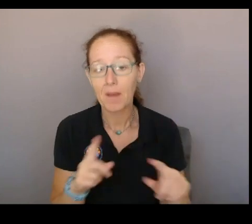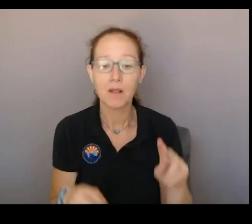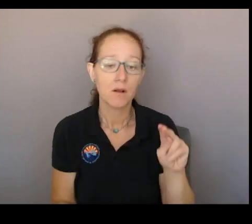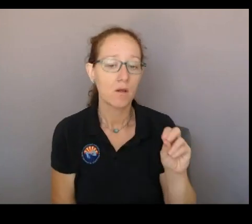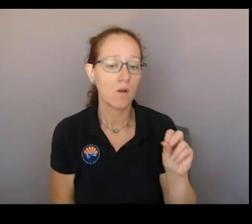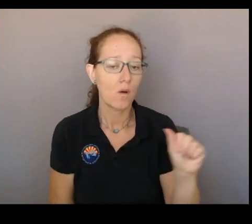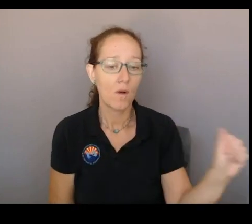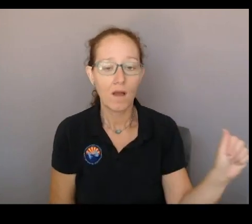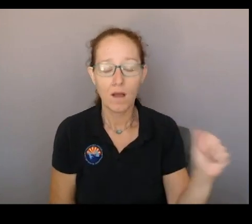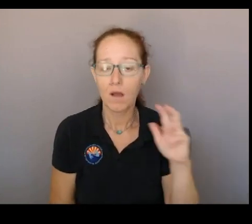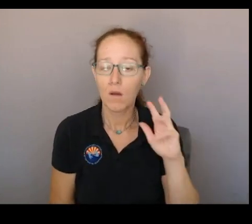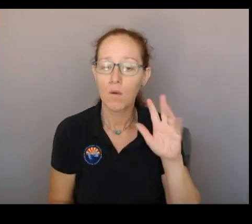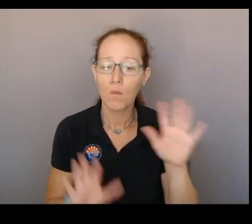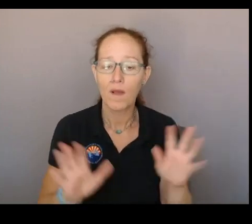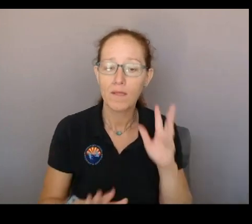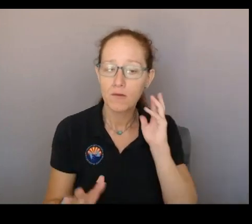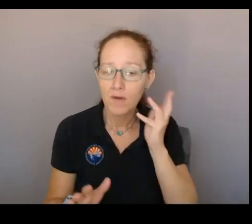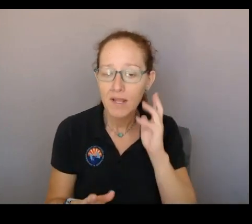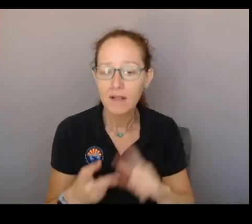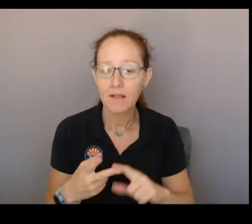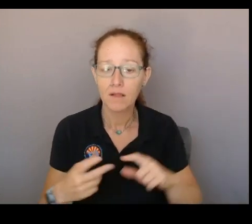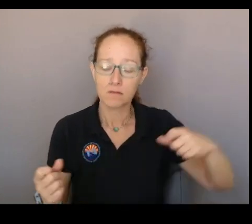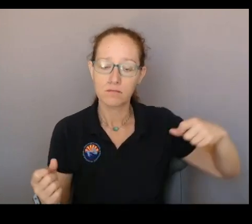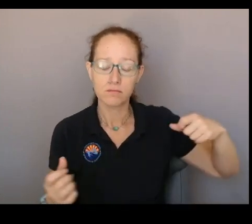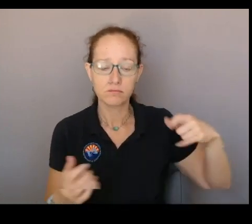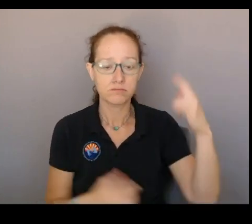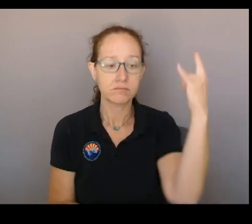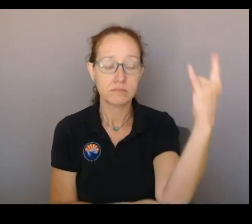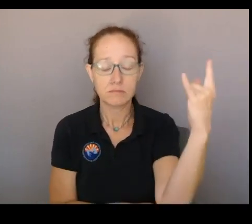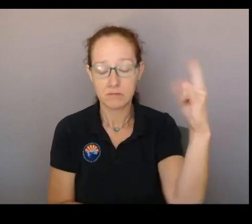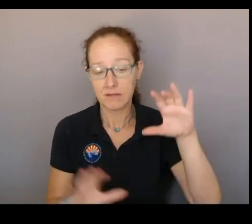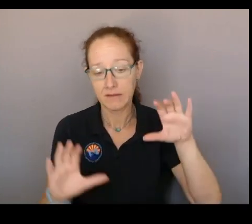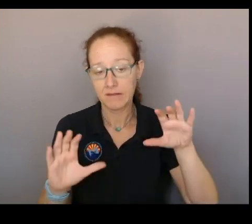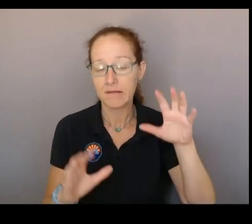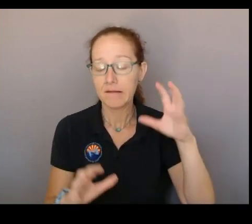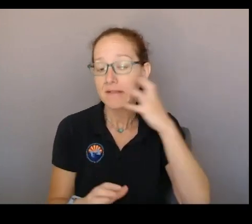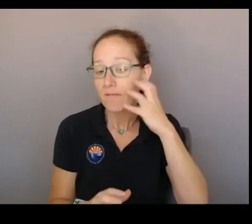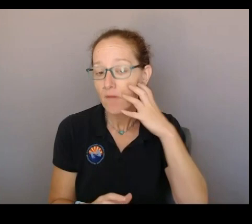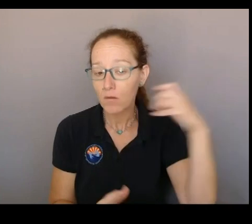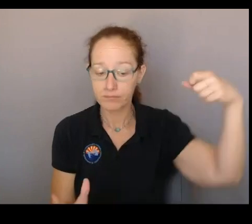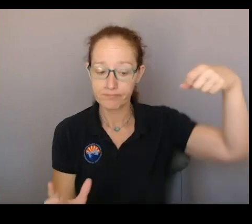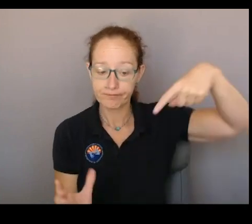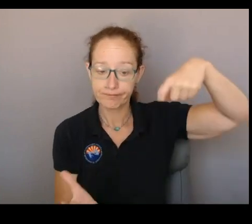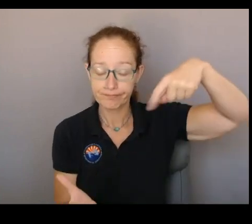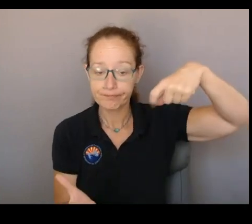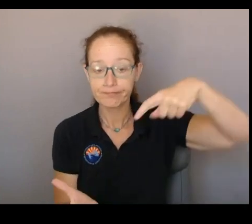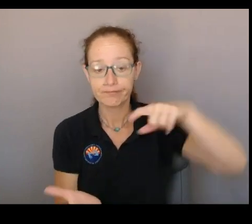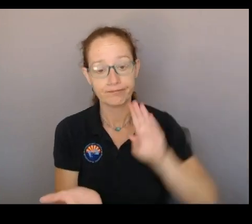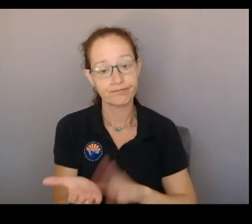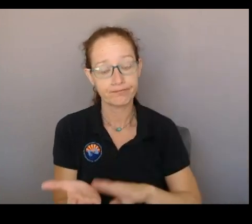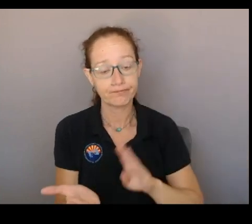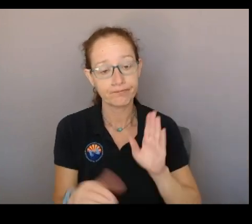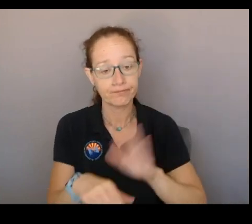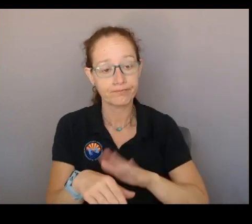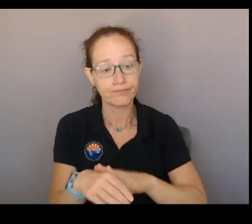If a Flash Flood Warning is issued and you're in that area, your cellphone will alert you to the Flash Flood Warning. If